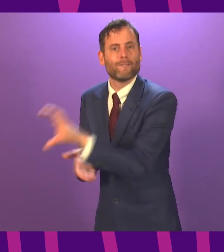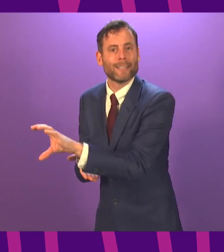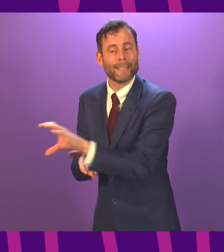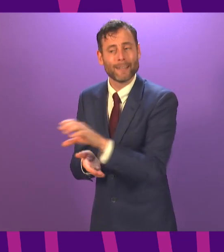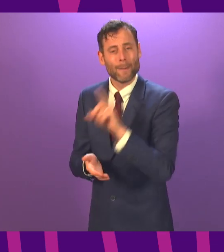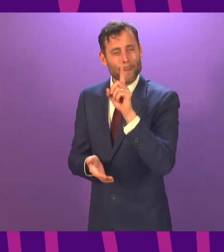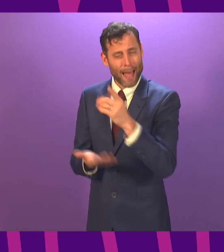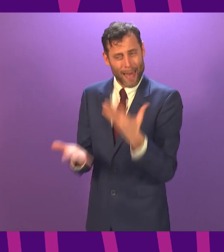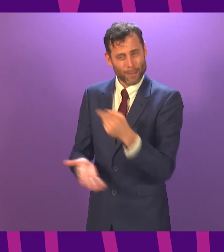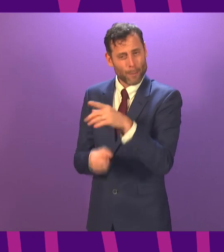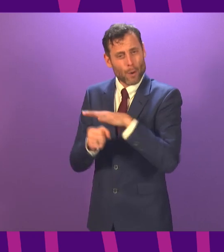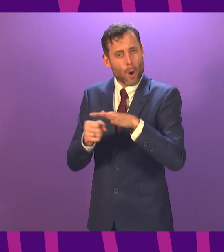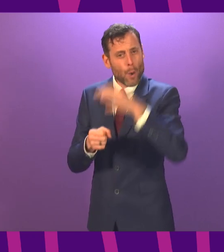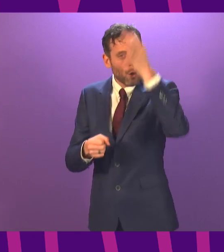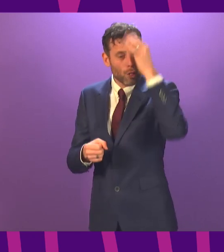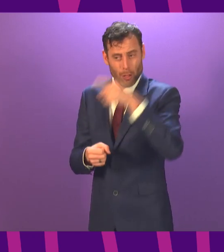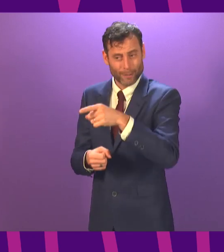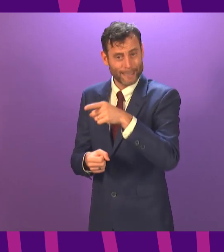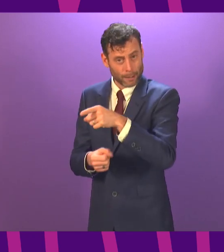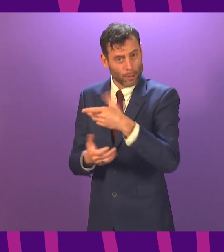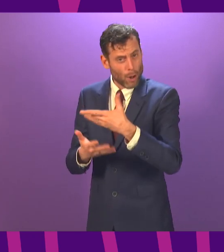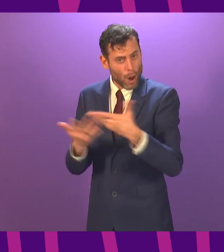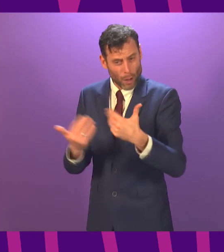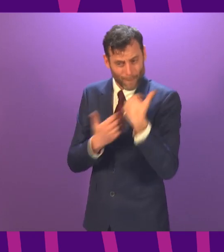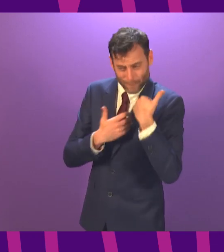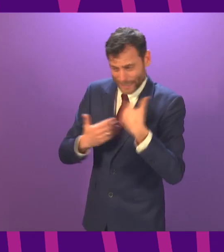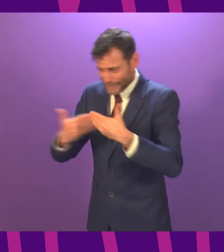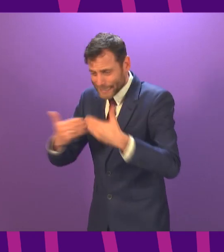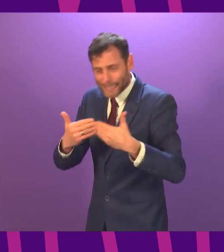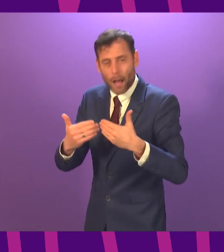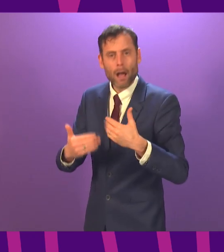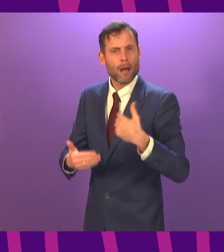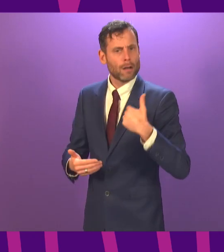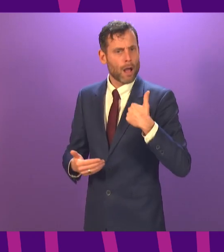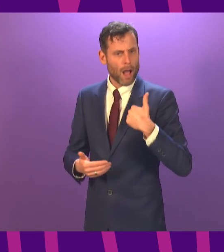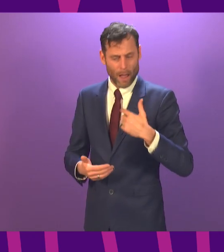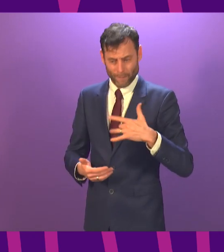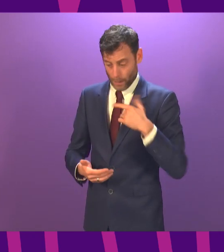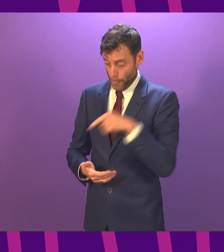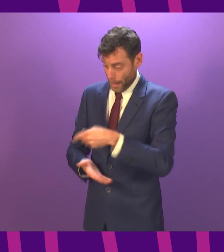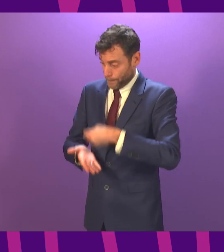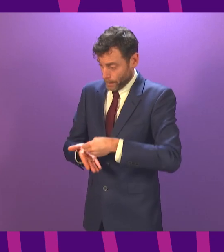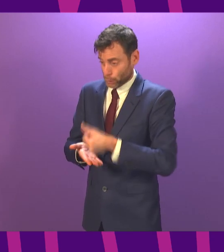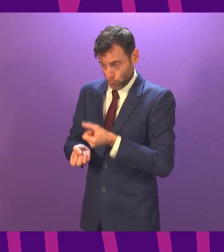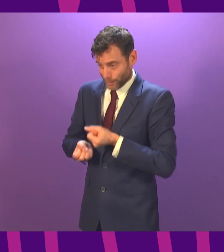I do not accept that we sit on money—we have allocated all the money that we have